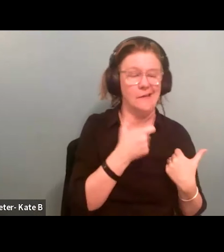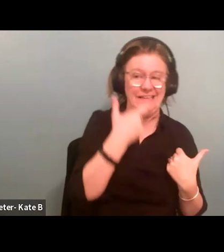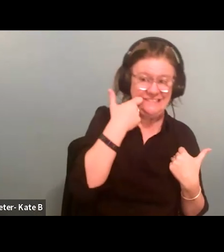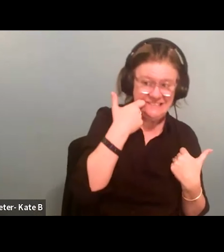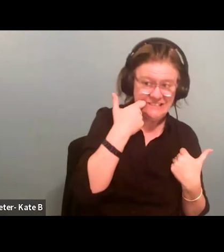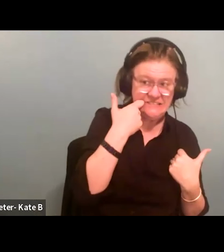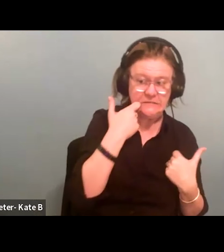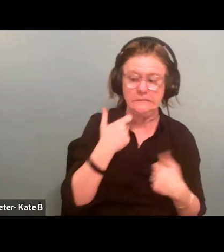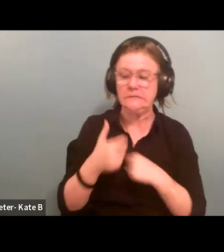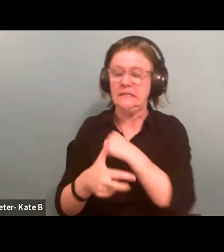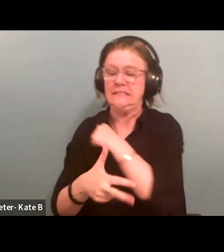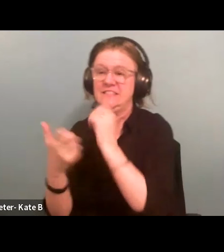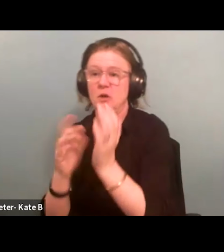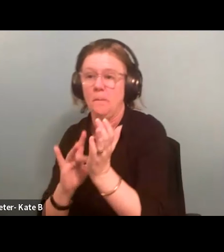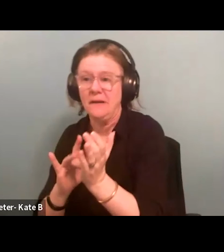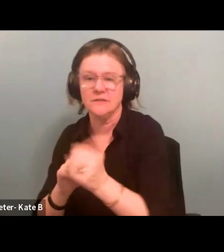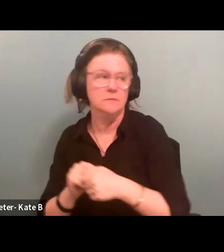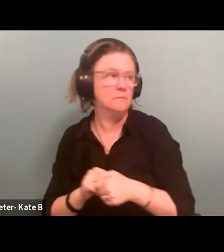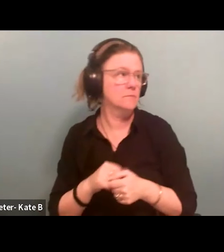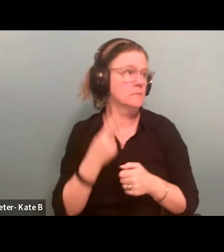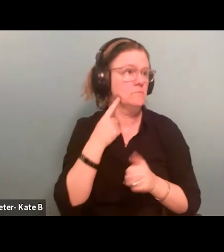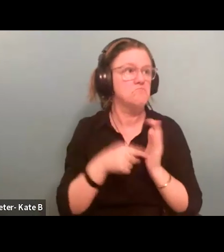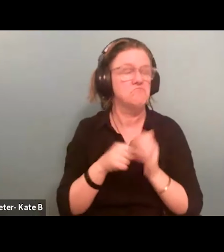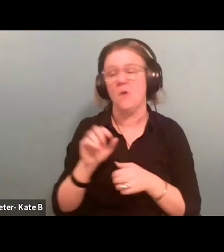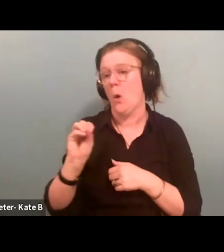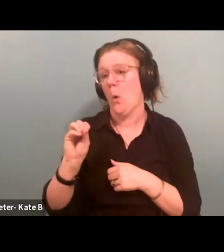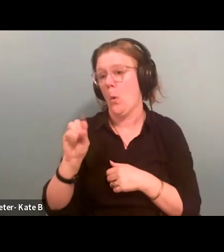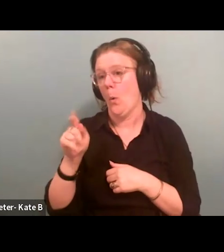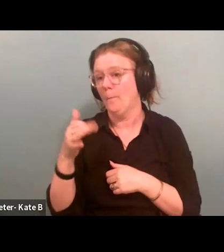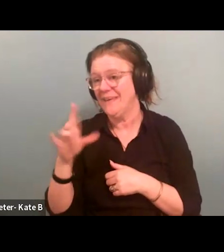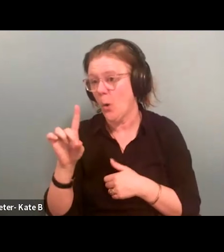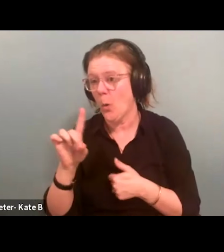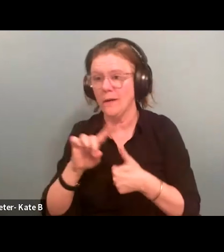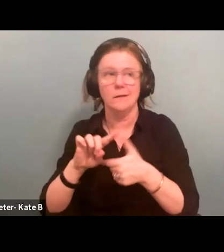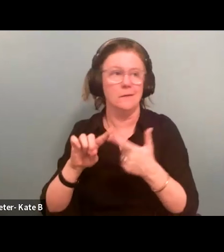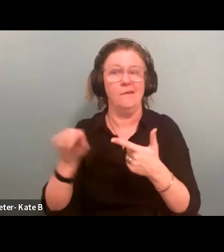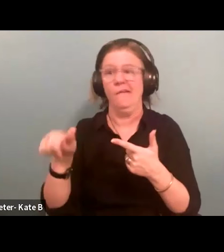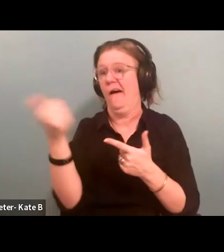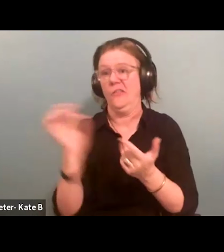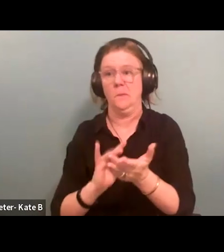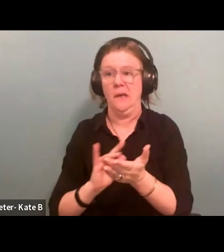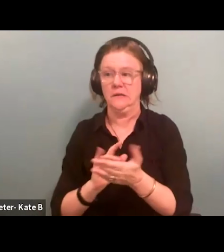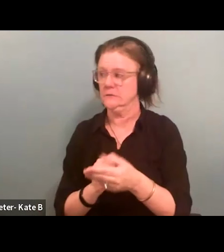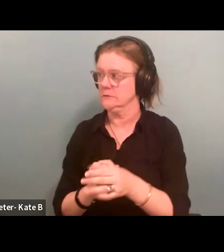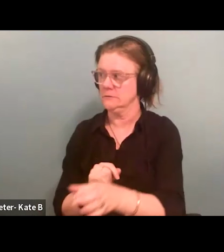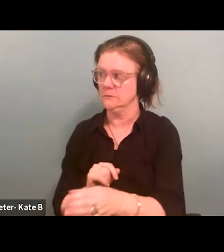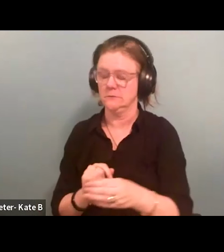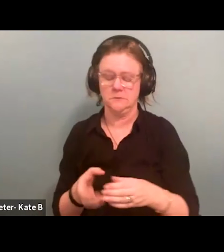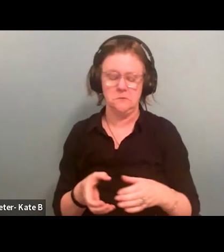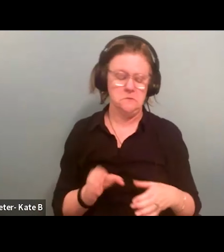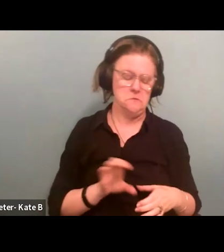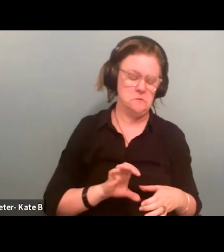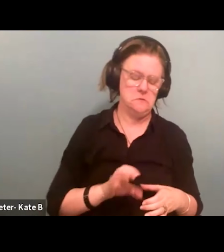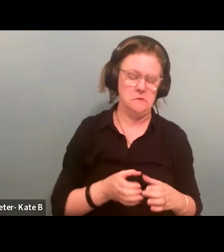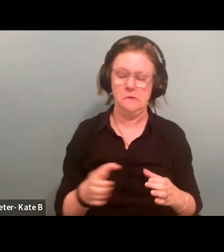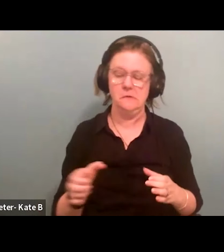issue, whether that's opiate addictions or other medication addictions, drug or other addictive behaviors.